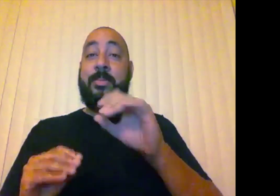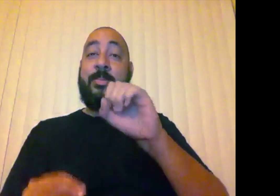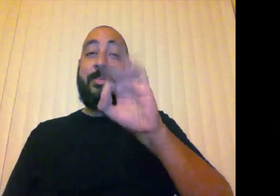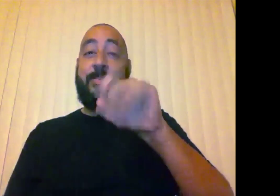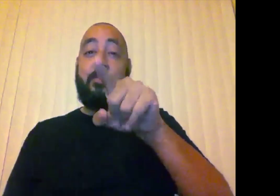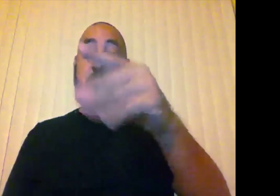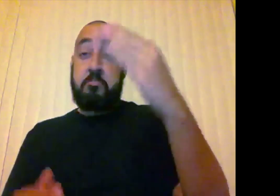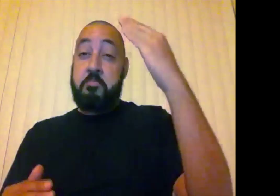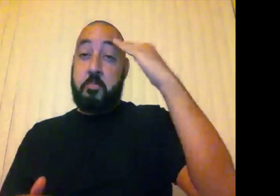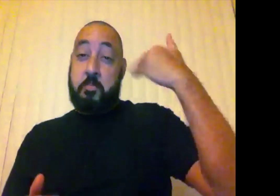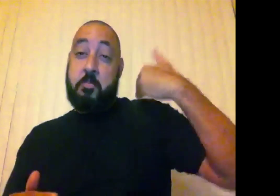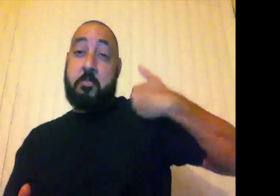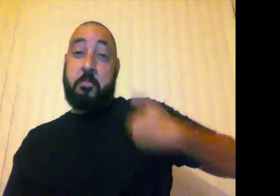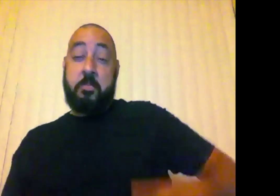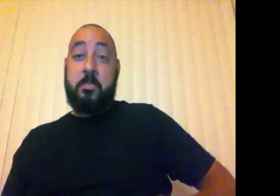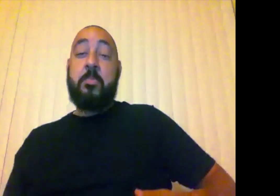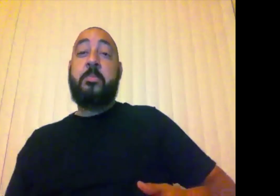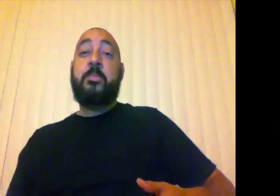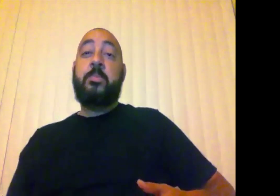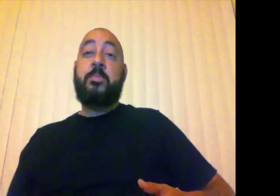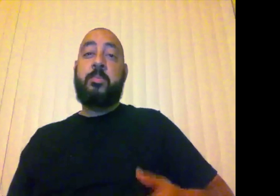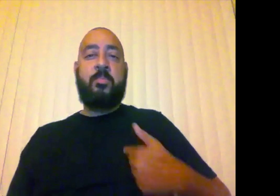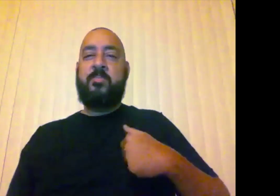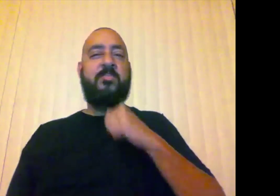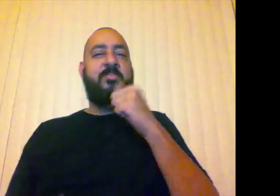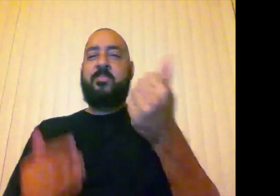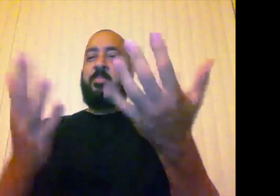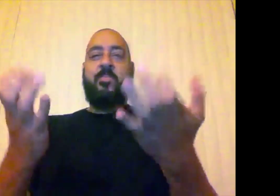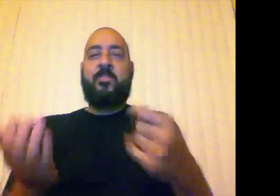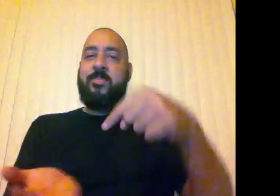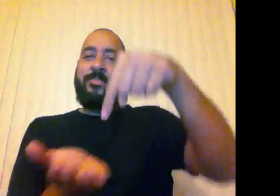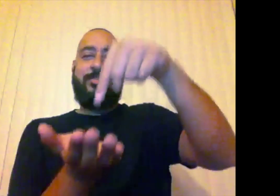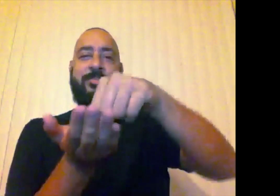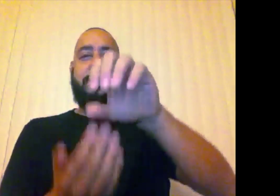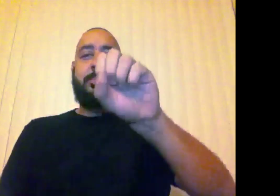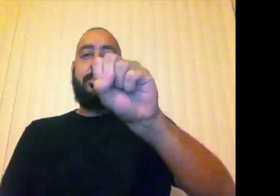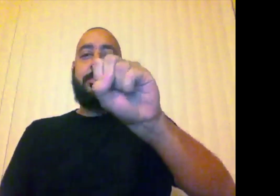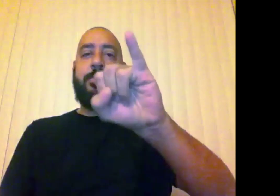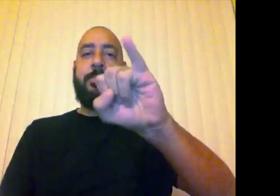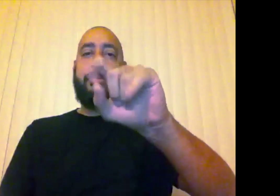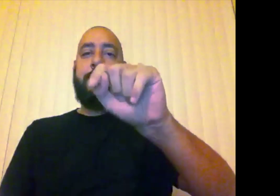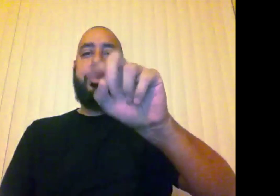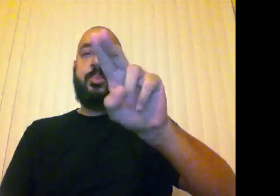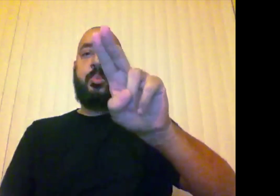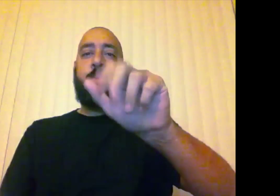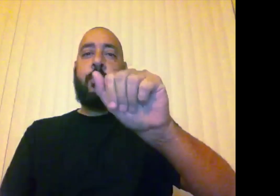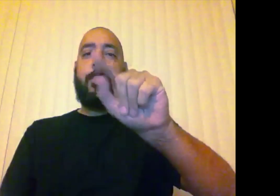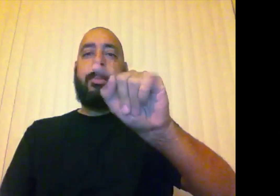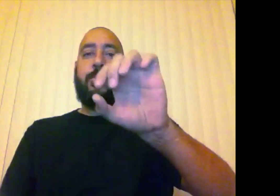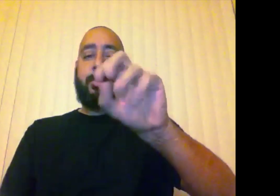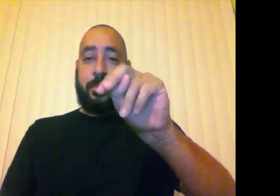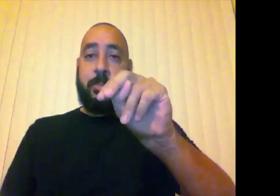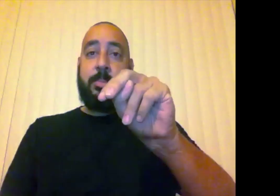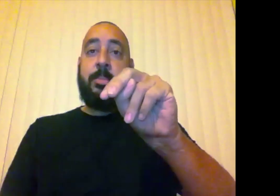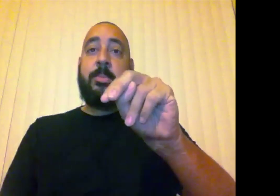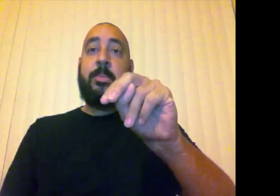Even if you did know me, I would not want to be in this situation.